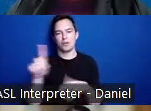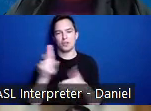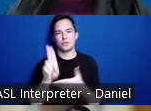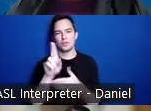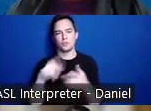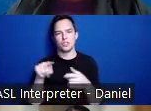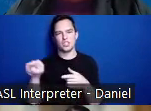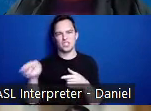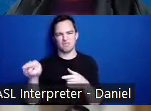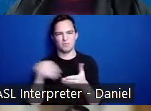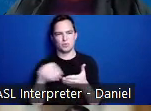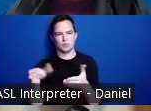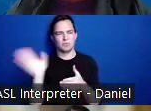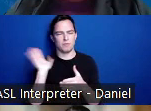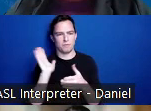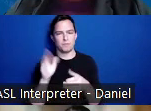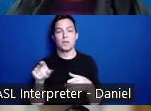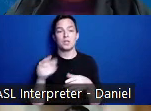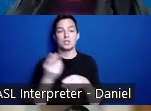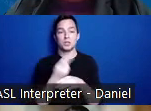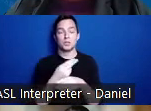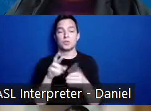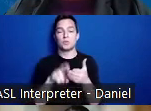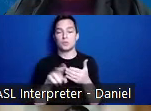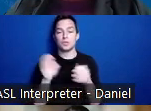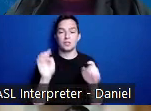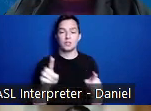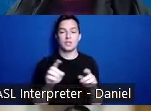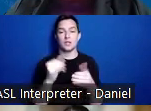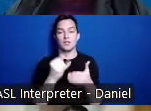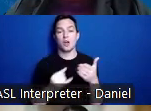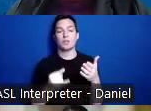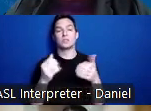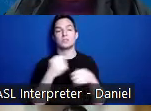there. Miso seeks to use research, education and the arts to make communities more inclusive